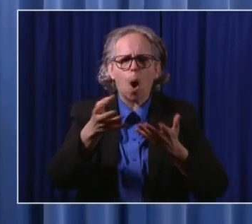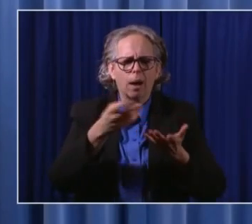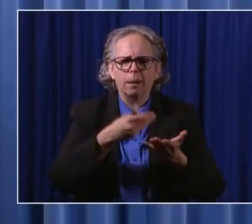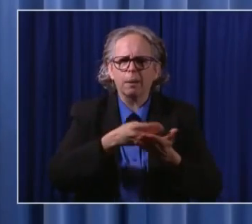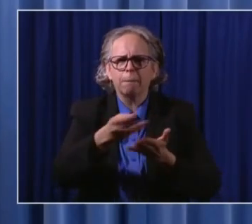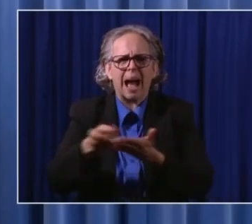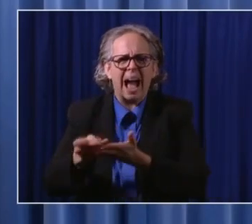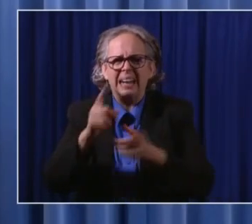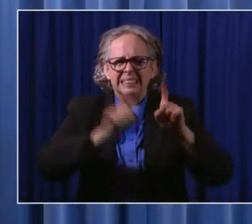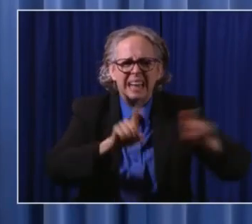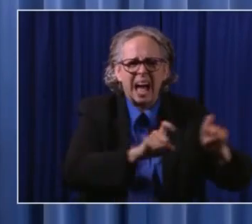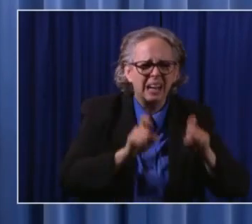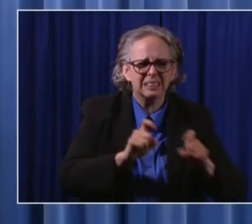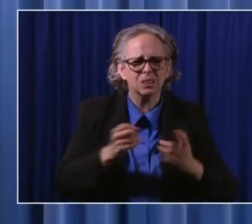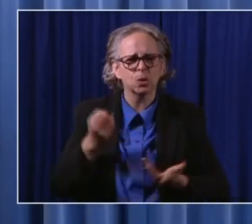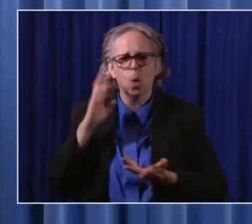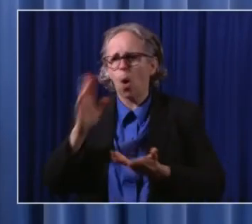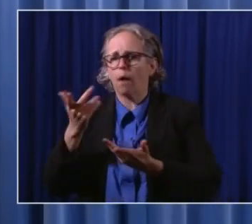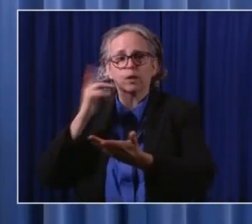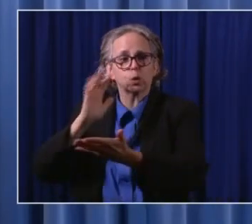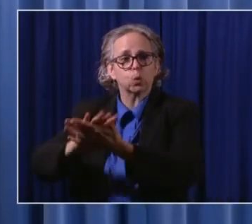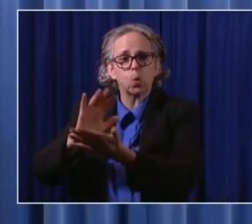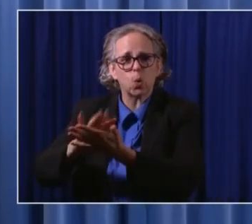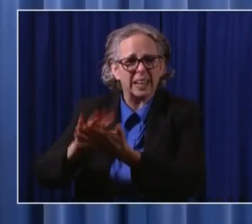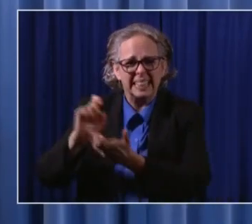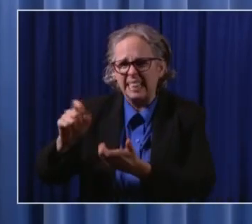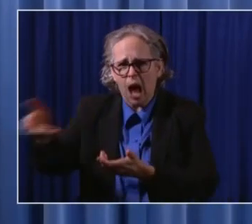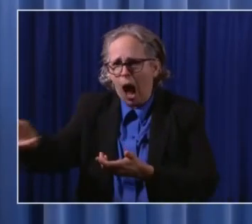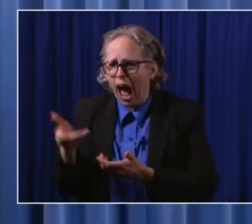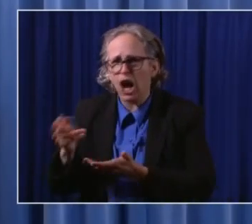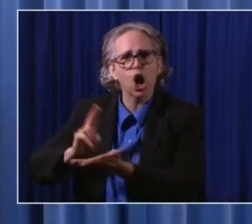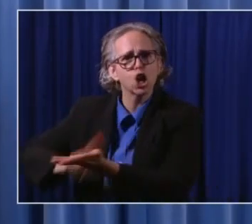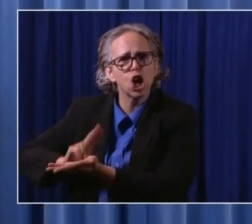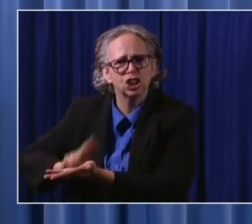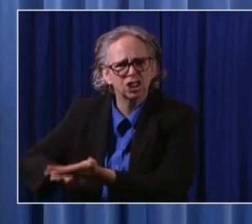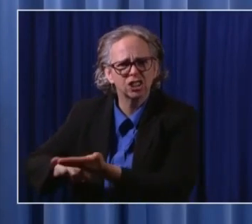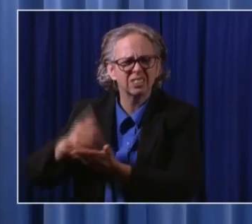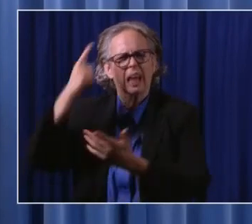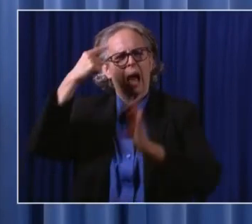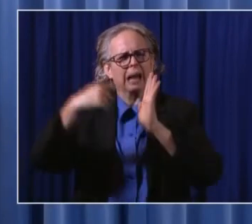ASSISTANCE FUNDING TESTING AT THE STUDENT HEALTH CENTER. THE SCHOOL DISTRICT, A LOCAL